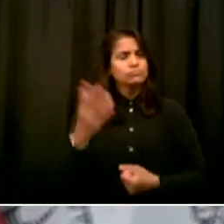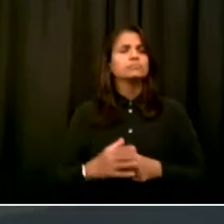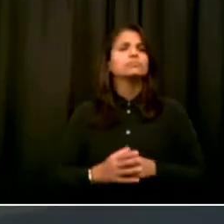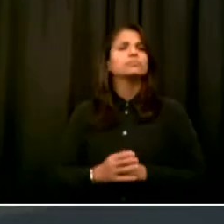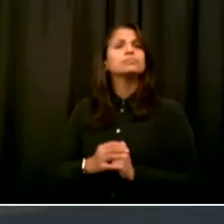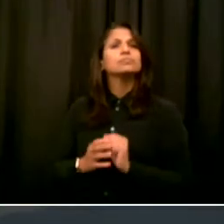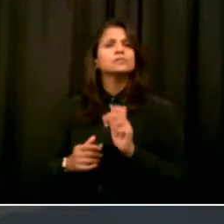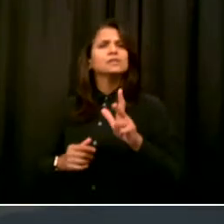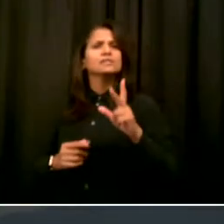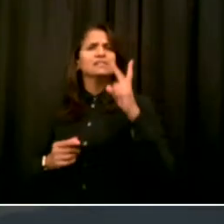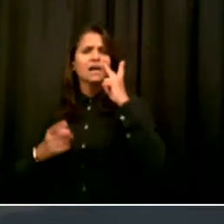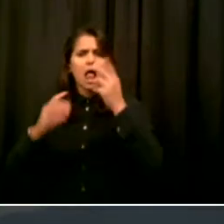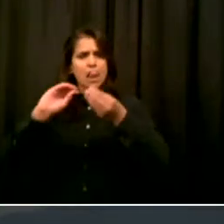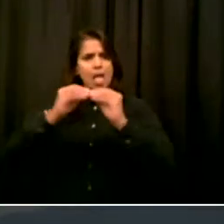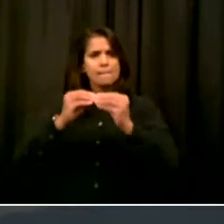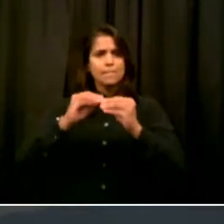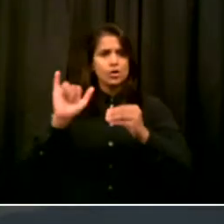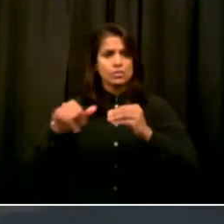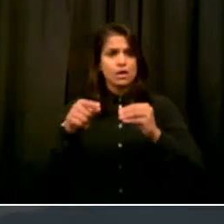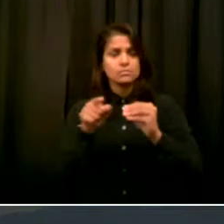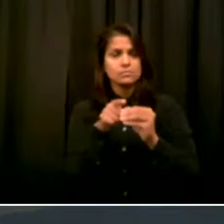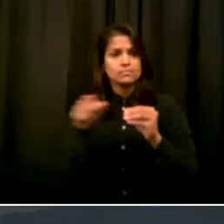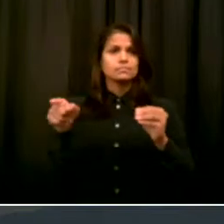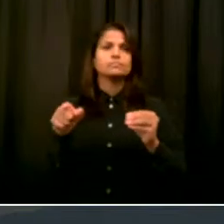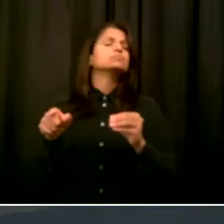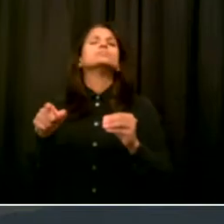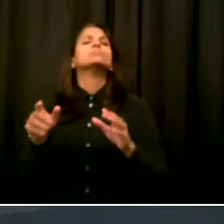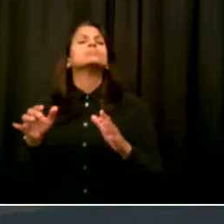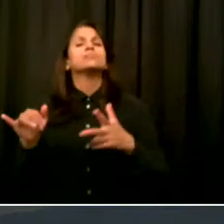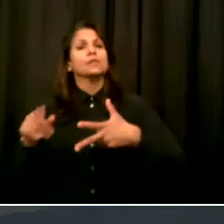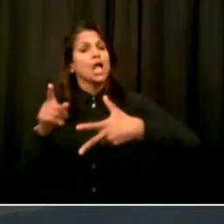OKAY, LET'S GOGOOV OV ER R THE